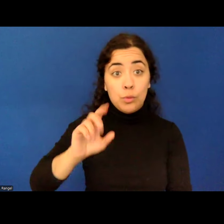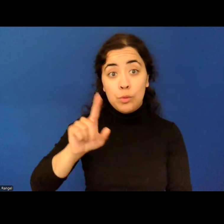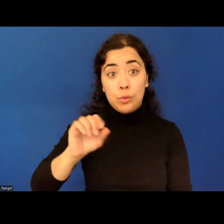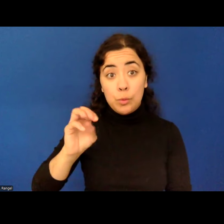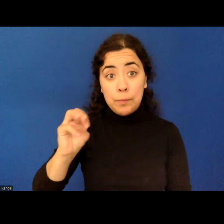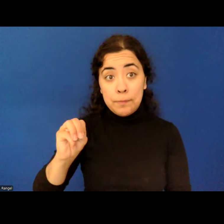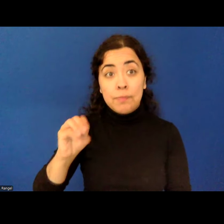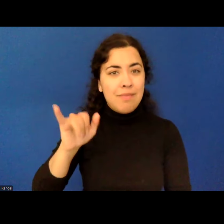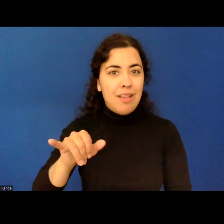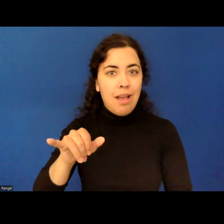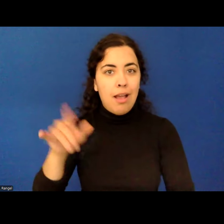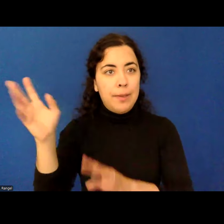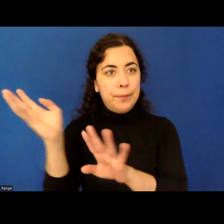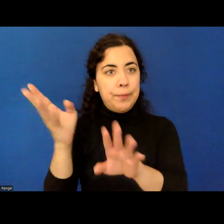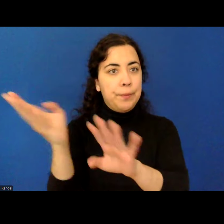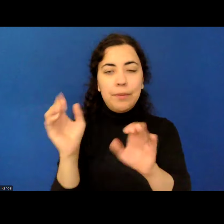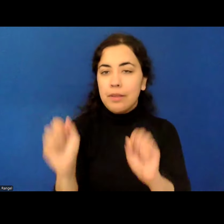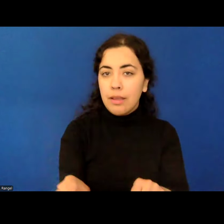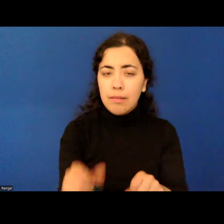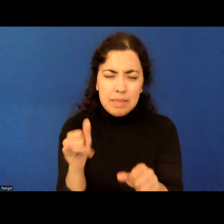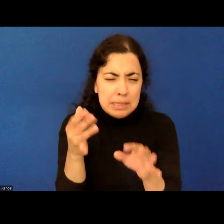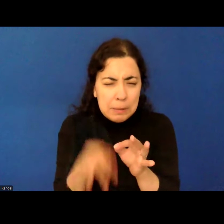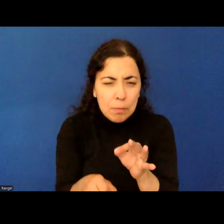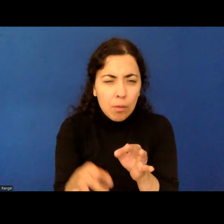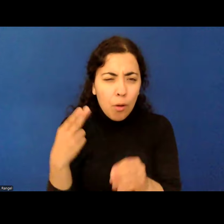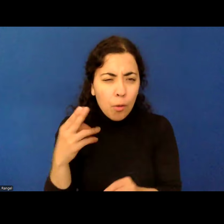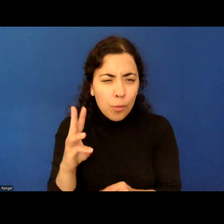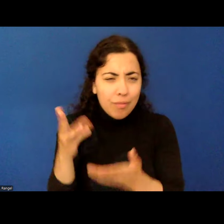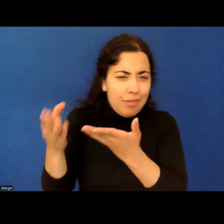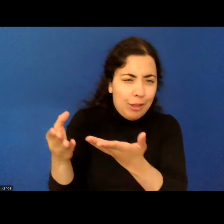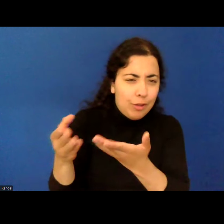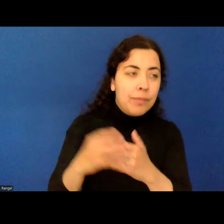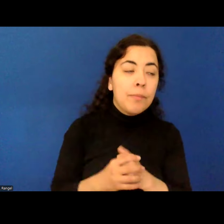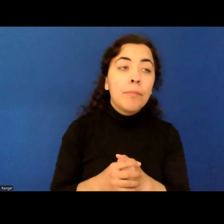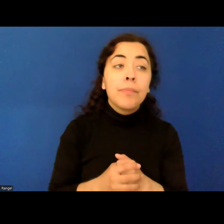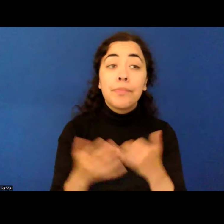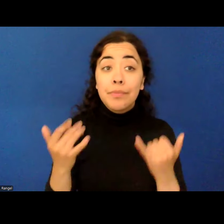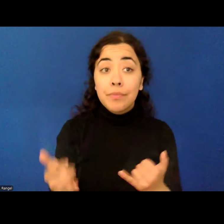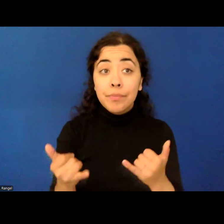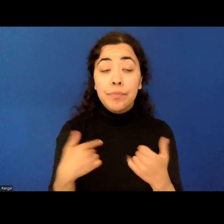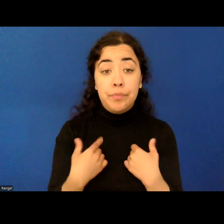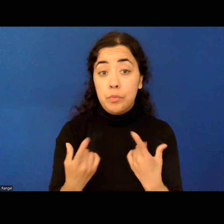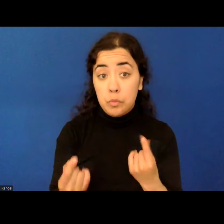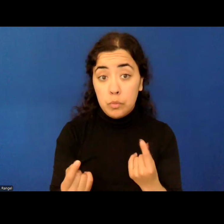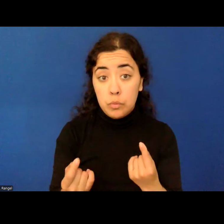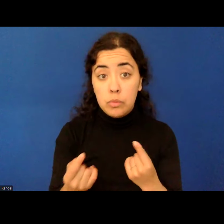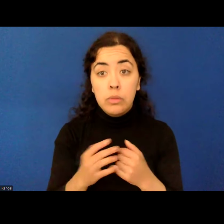So that's the very basic hardware and now what I'm going to do is show you